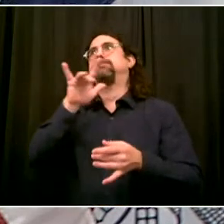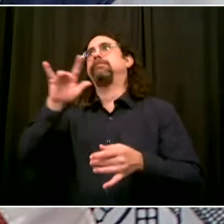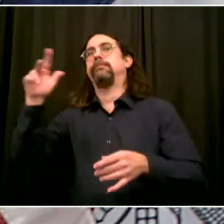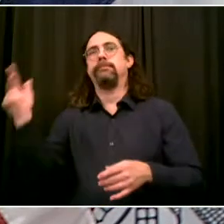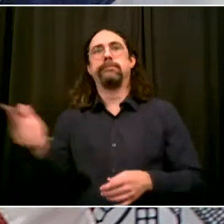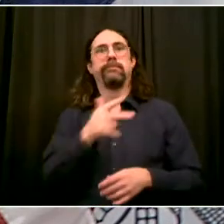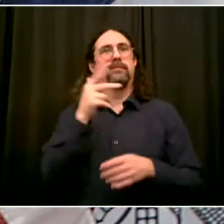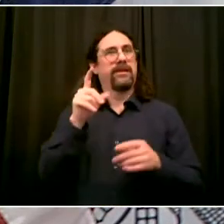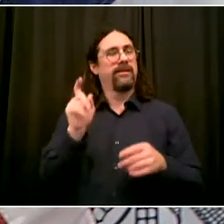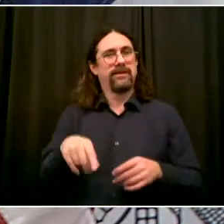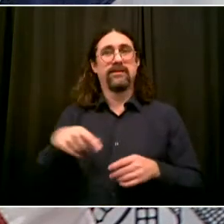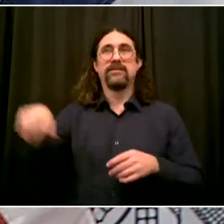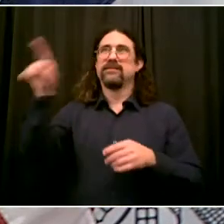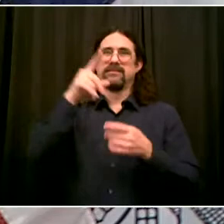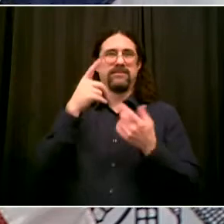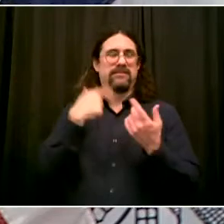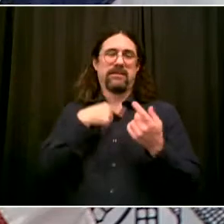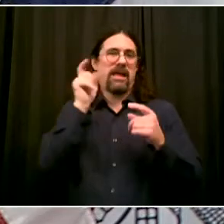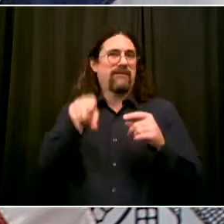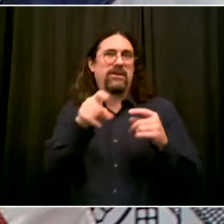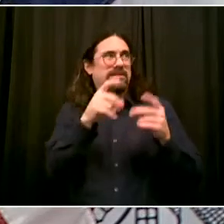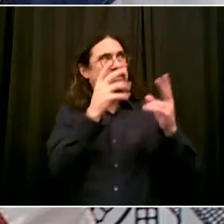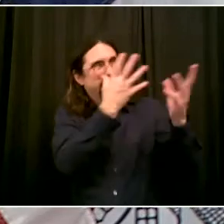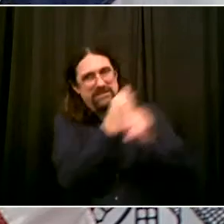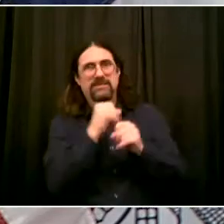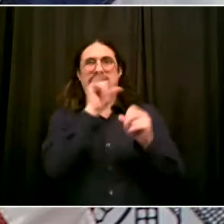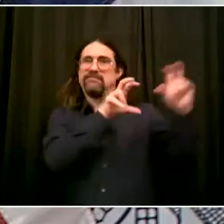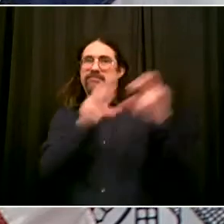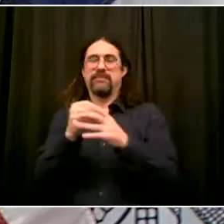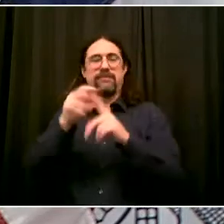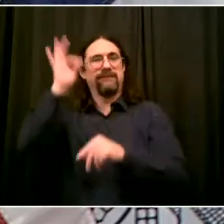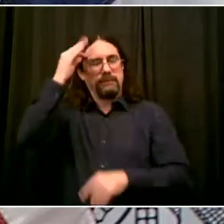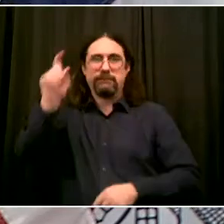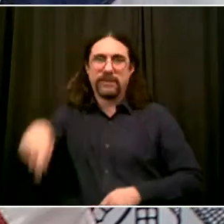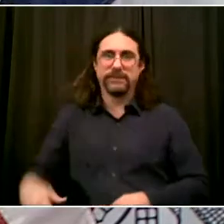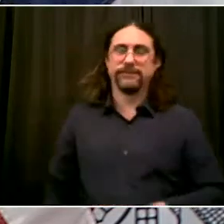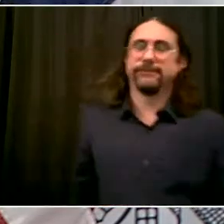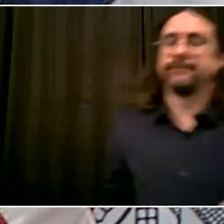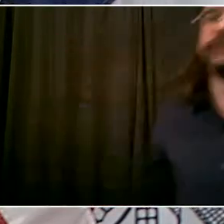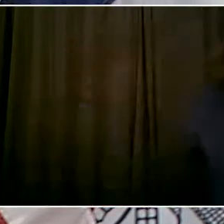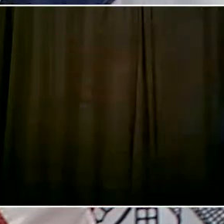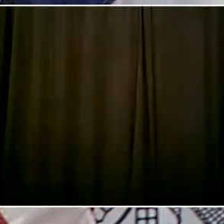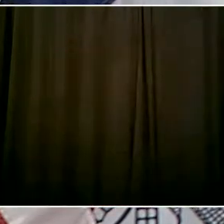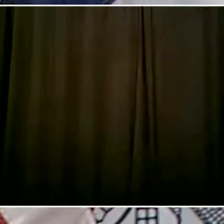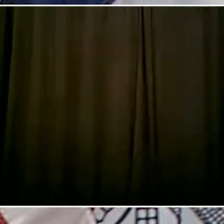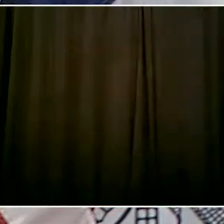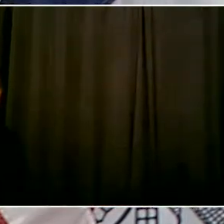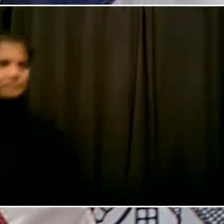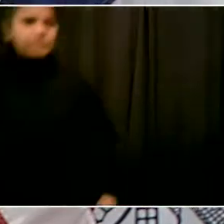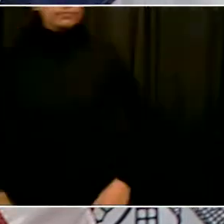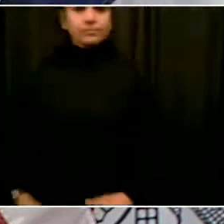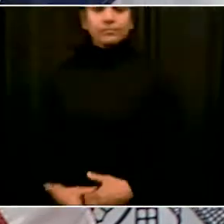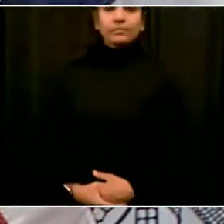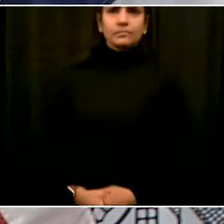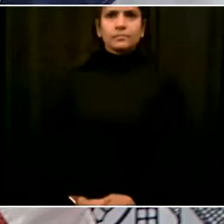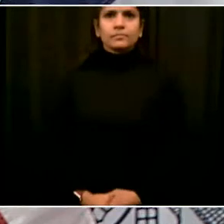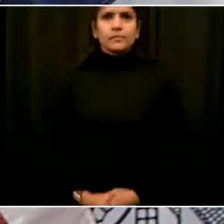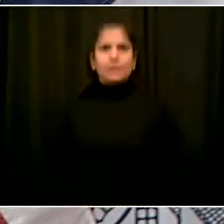T TMIE E R FOTWO MORE QUESTIONS. PAUL FROM STATEN ISLAND. Reporter: